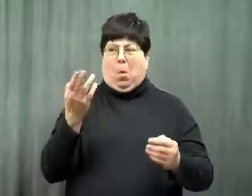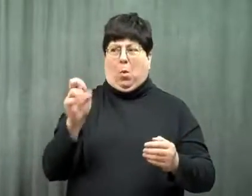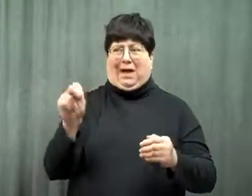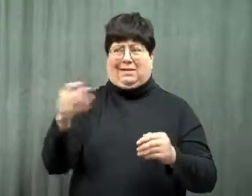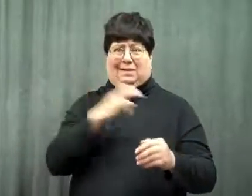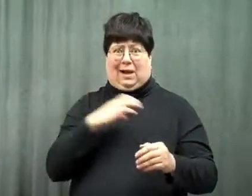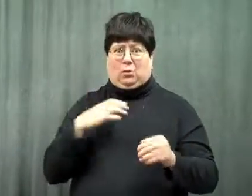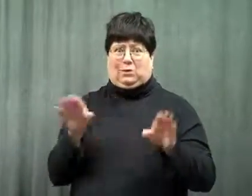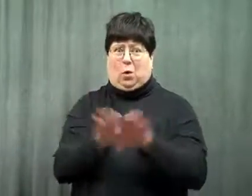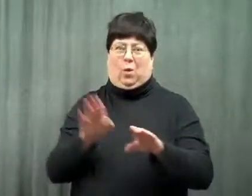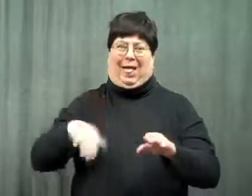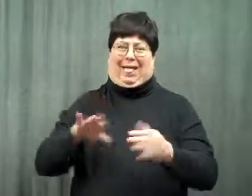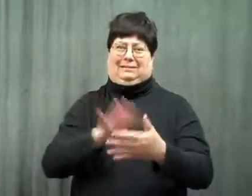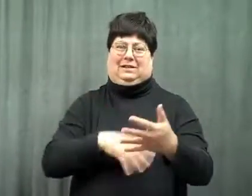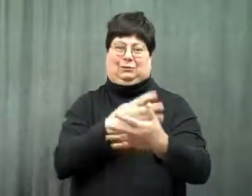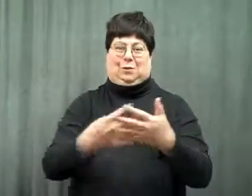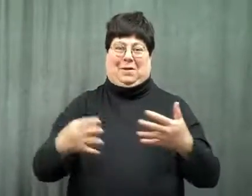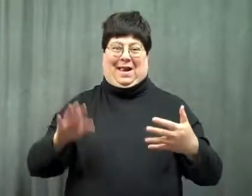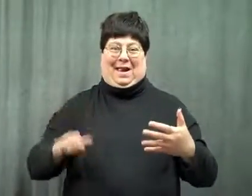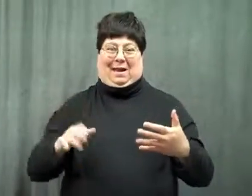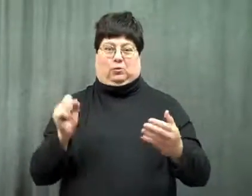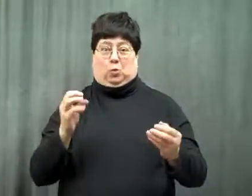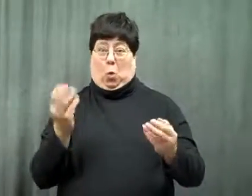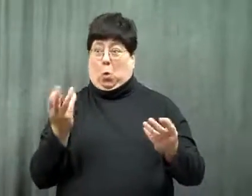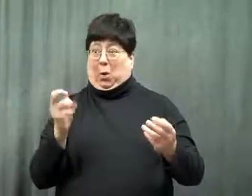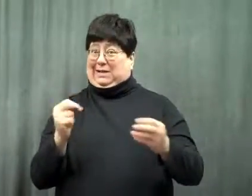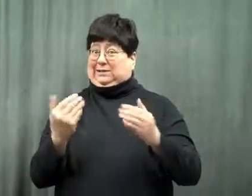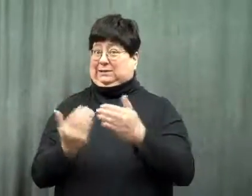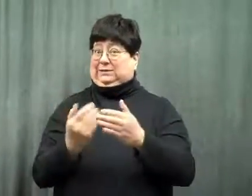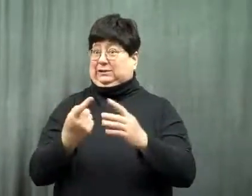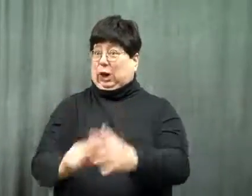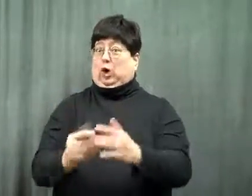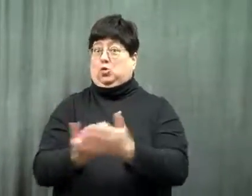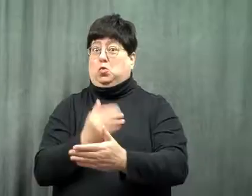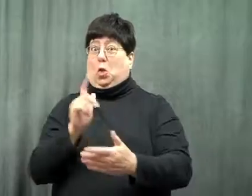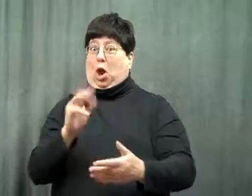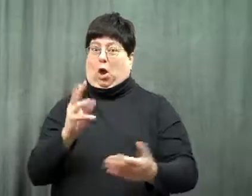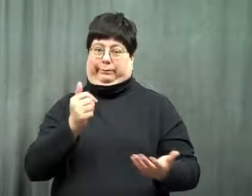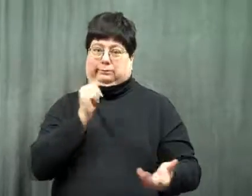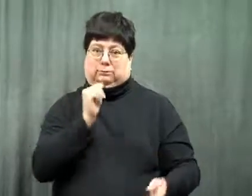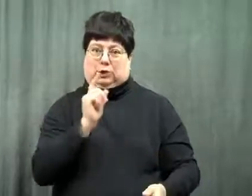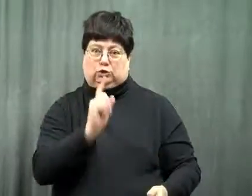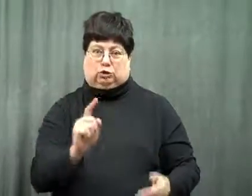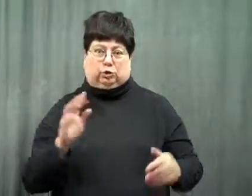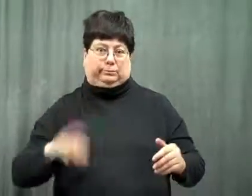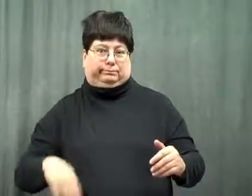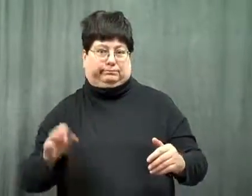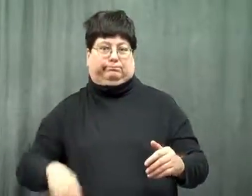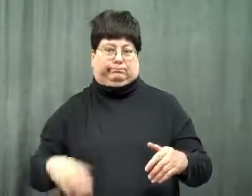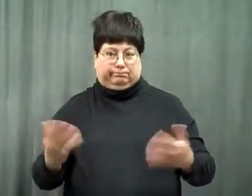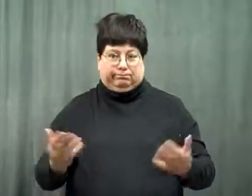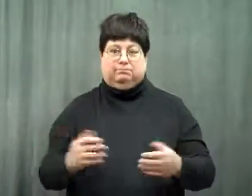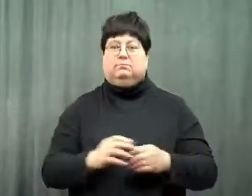The closing hasn't been scheduled yet, so it's unclear when it will go into effect.